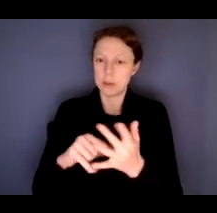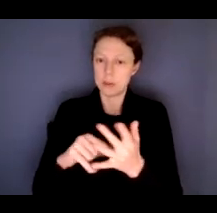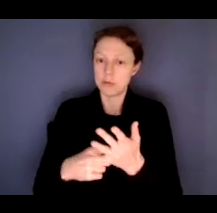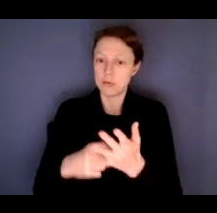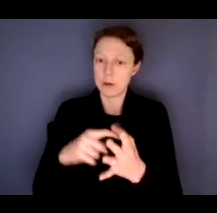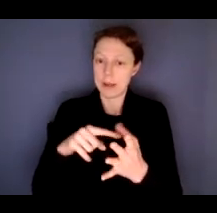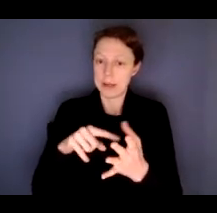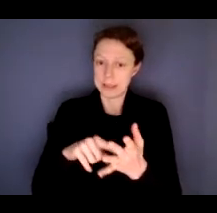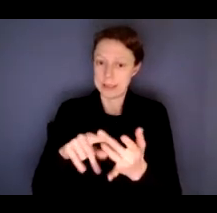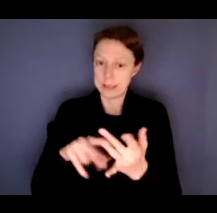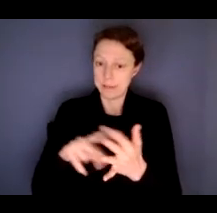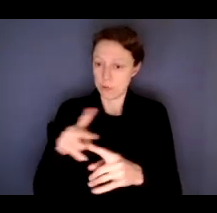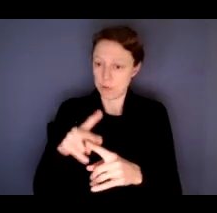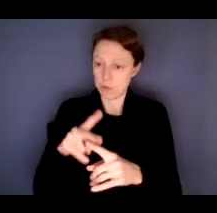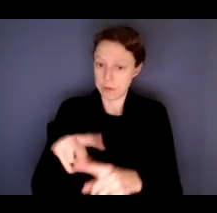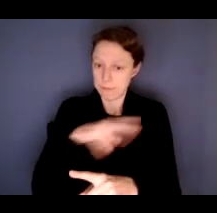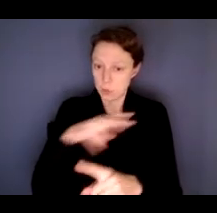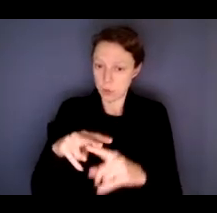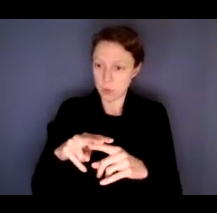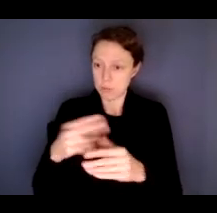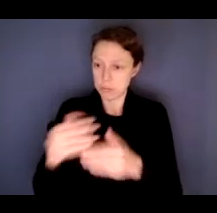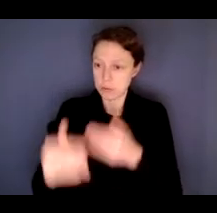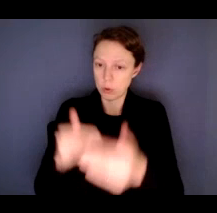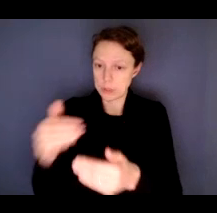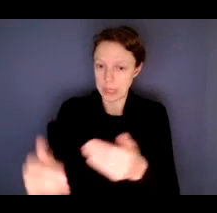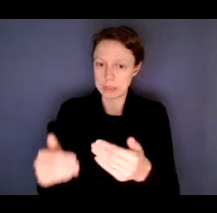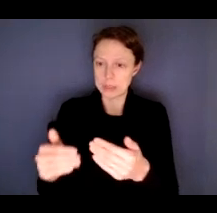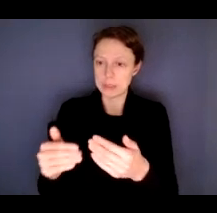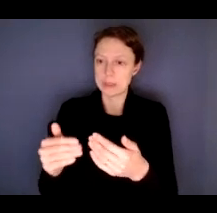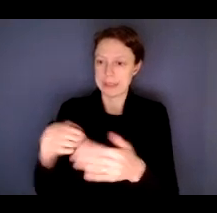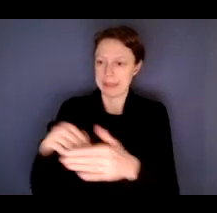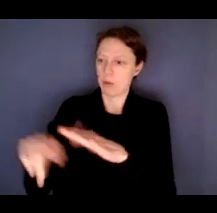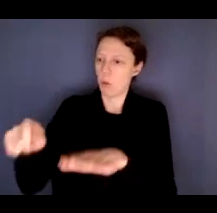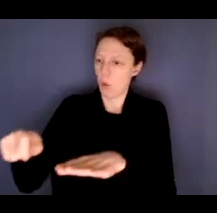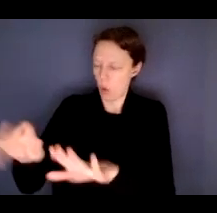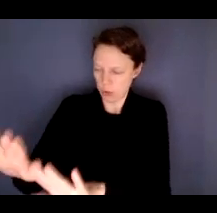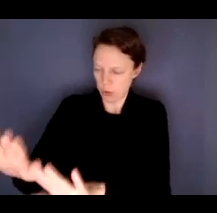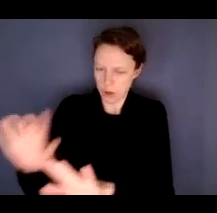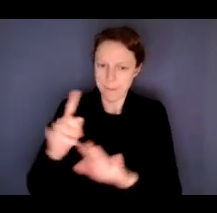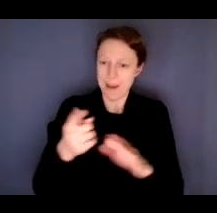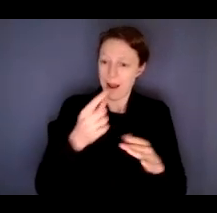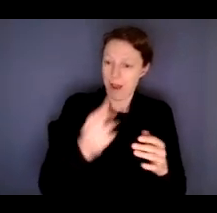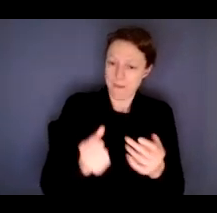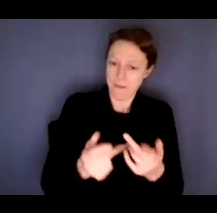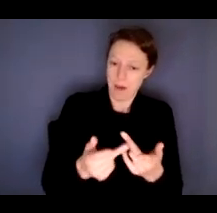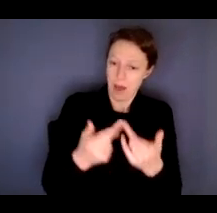in place for internal review of the application of policies and procedures available to parents